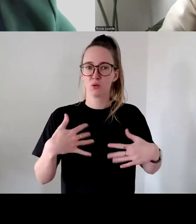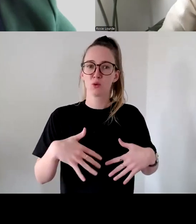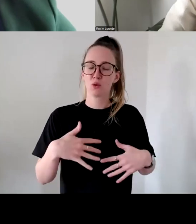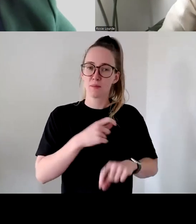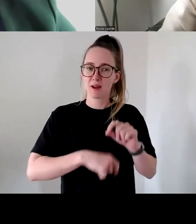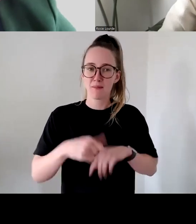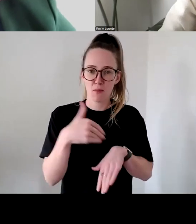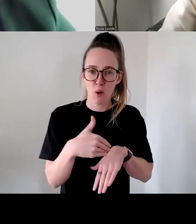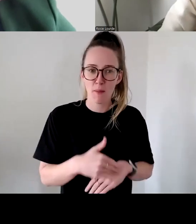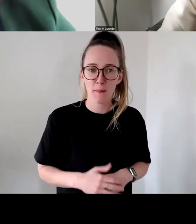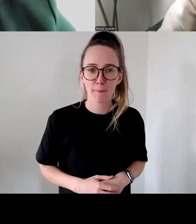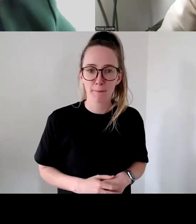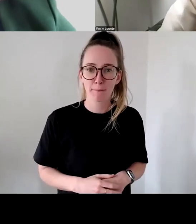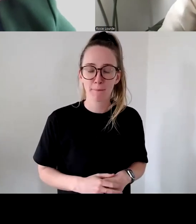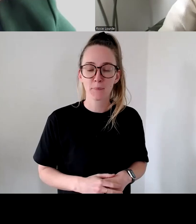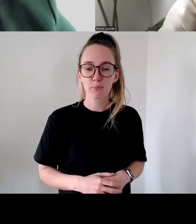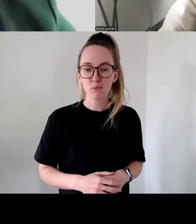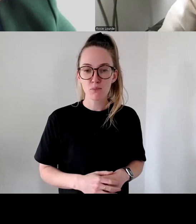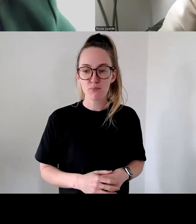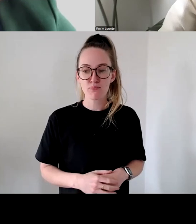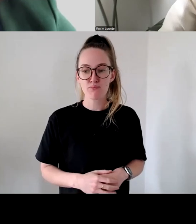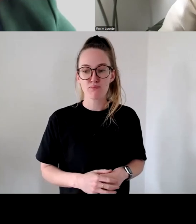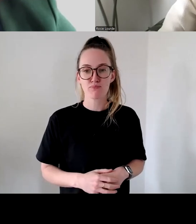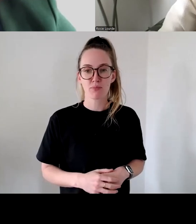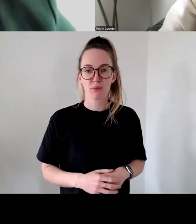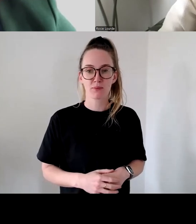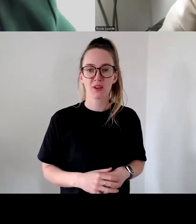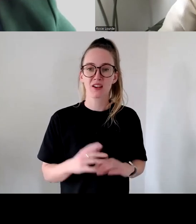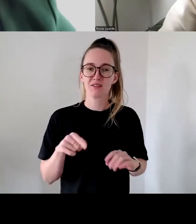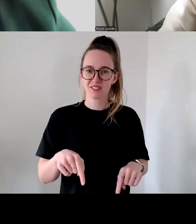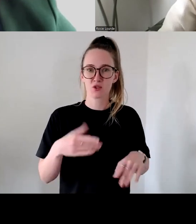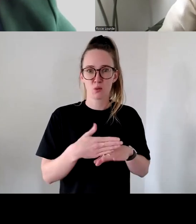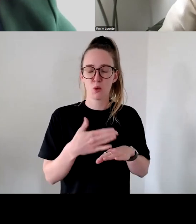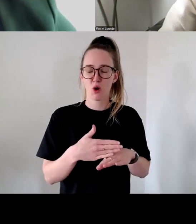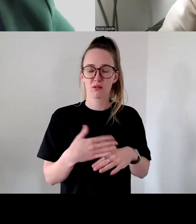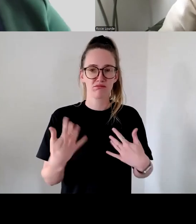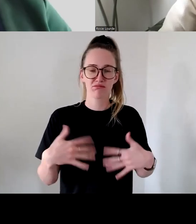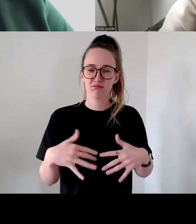so it's really important, that this work is being done. I do have a question that has come